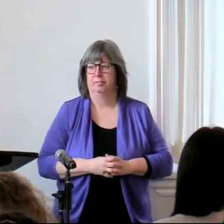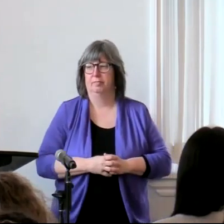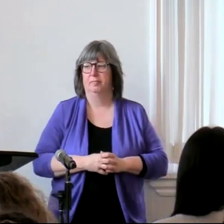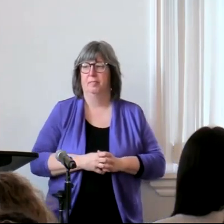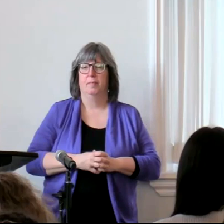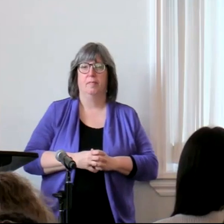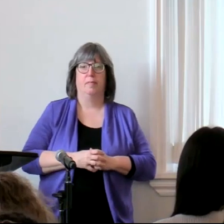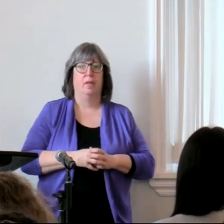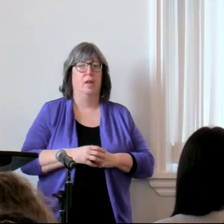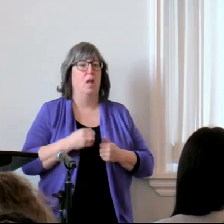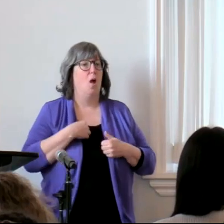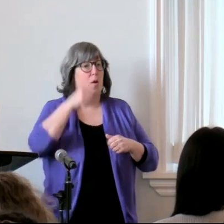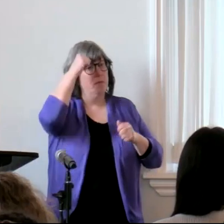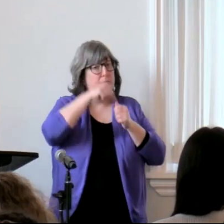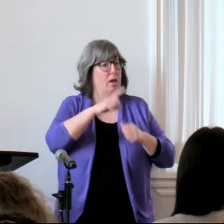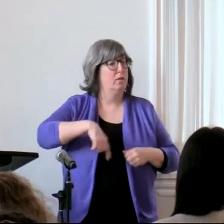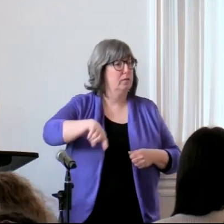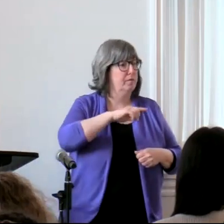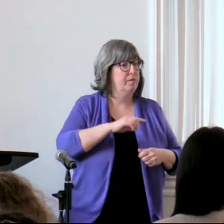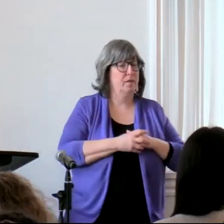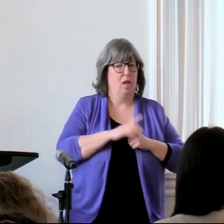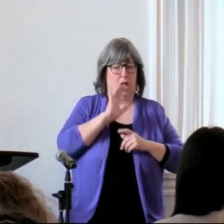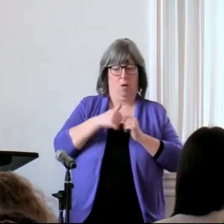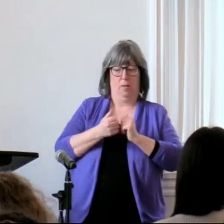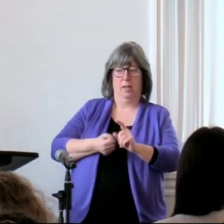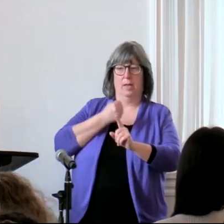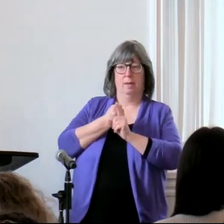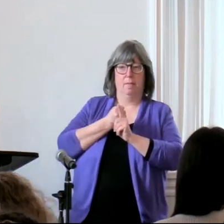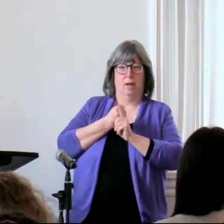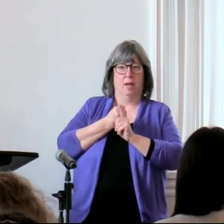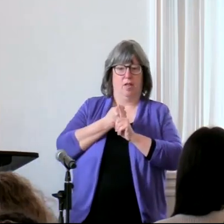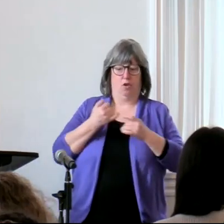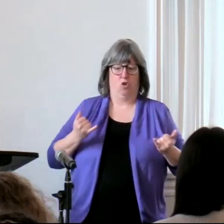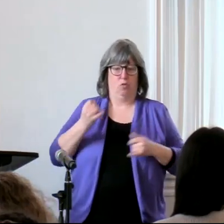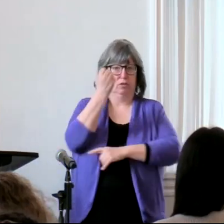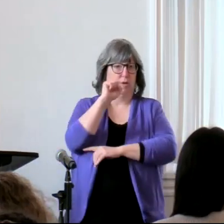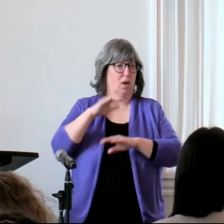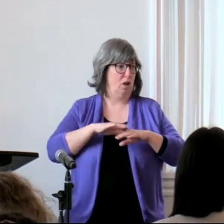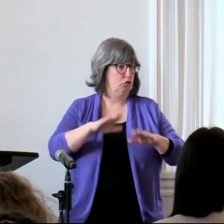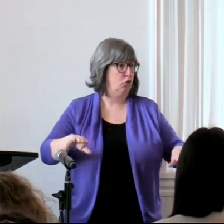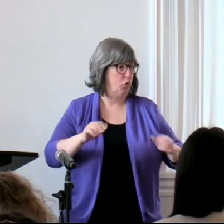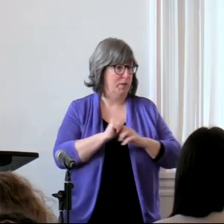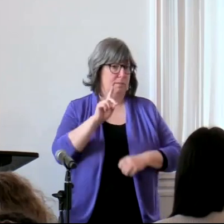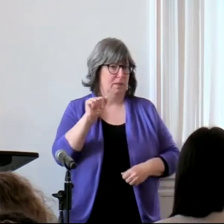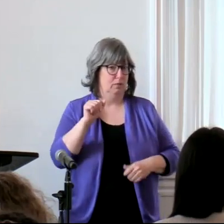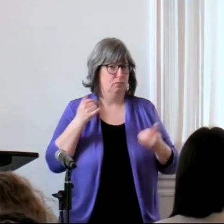I would like to close by reminding us all of the impact this current strike is having on children with disabilities.